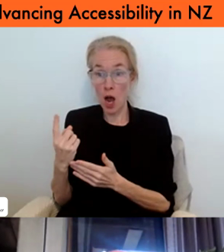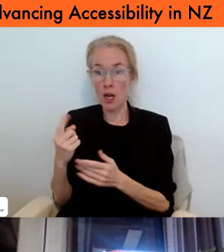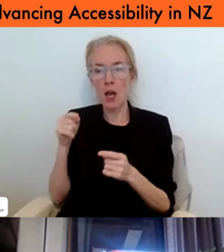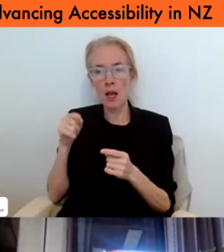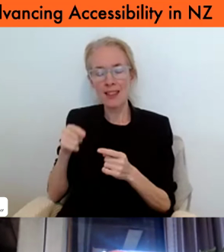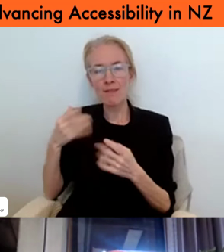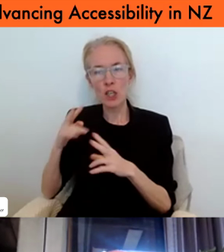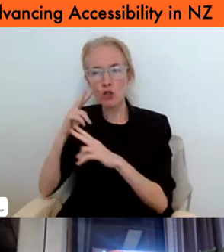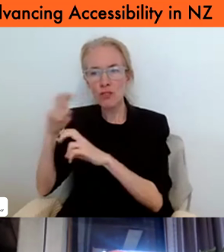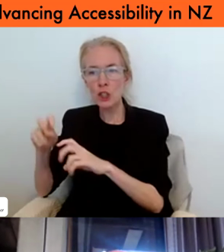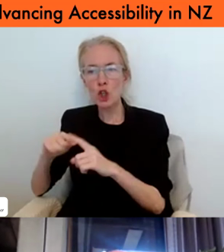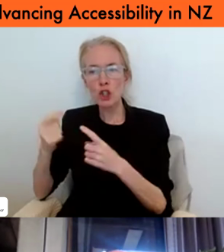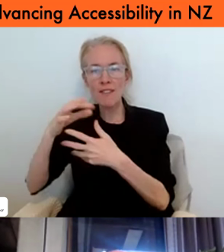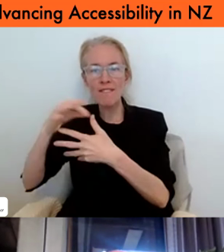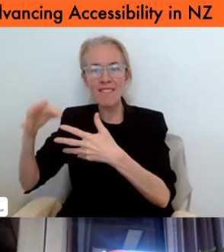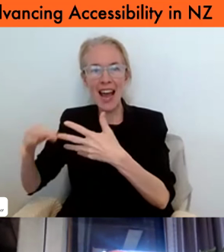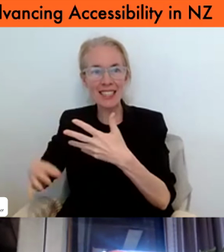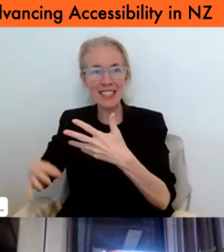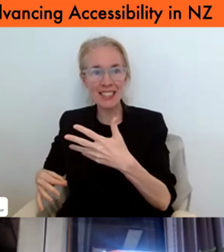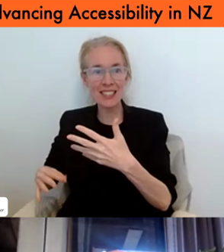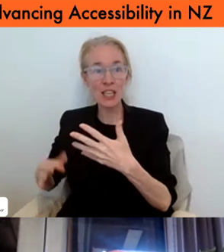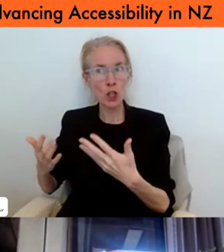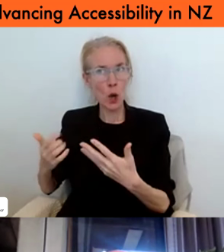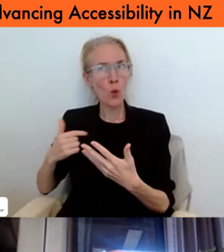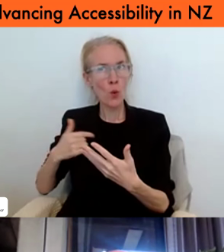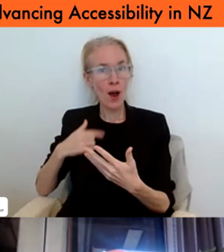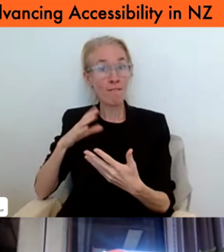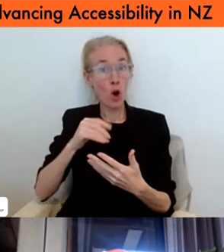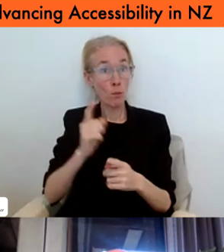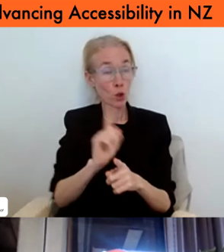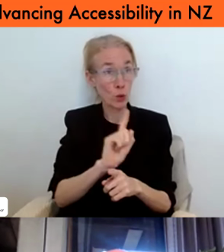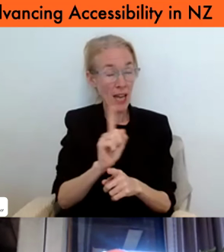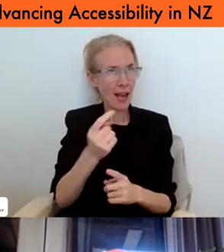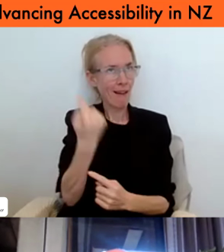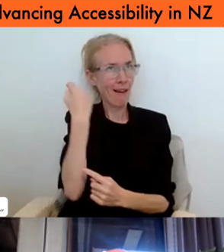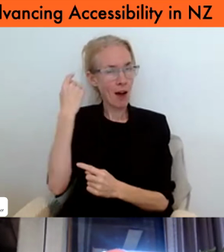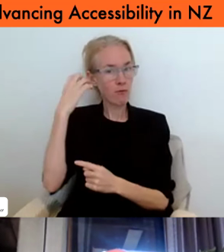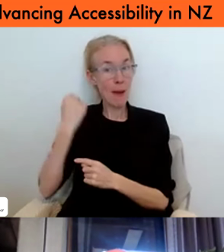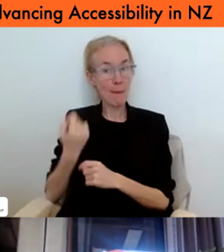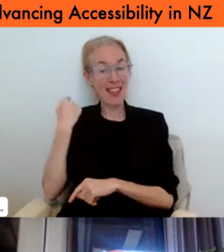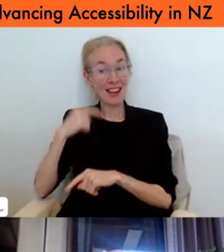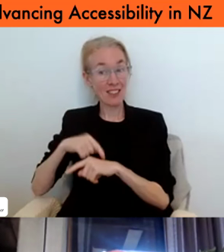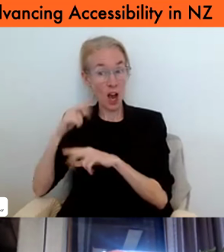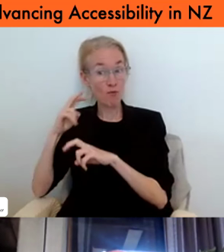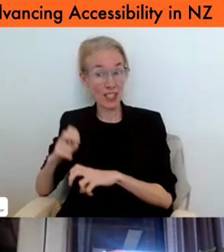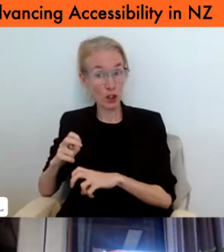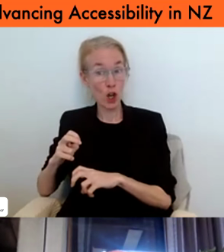so I've got all of those voices going around in my head. Knowing that it's not just about the physical disabilities but also the intellectual